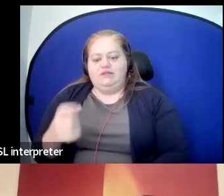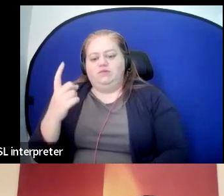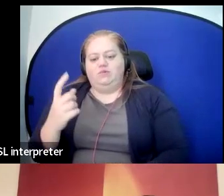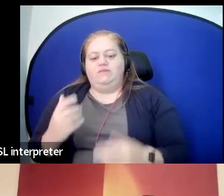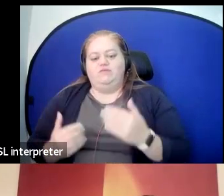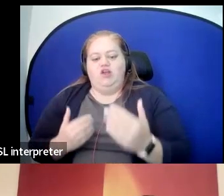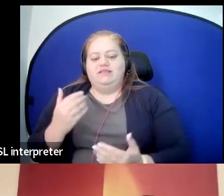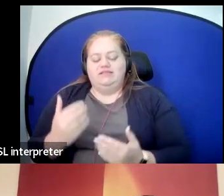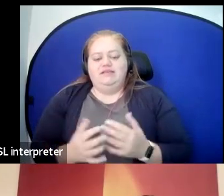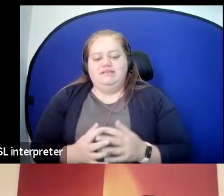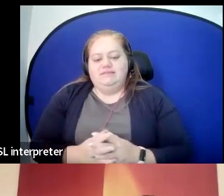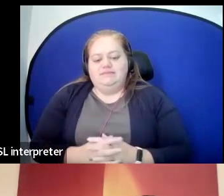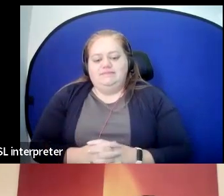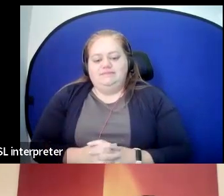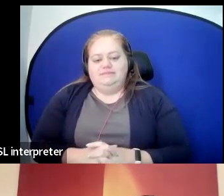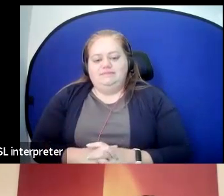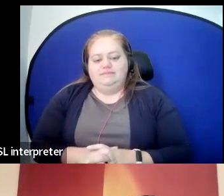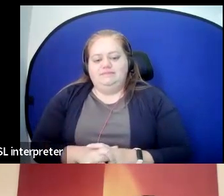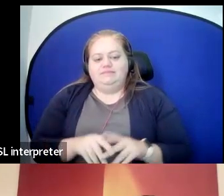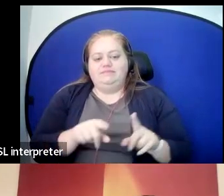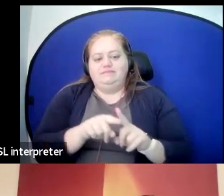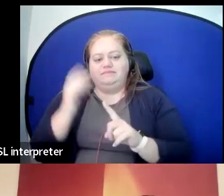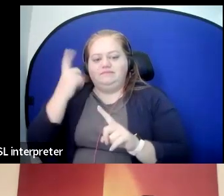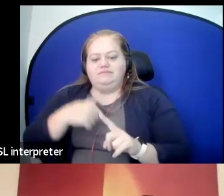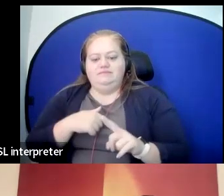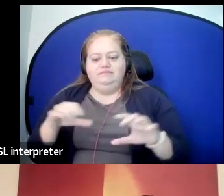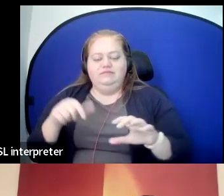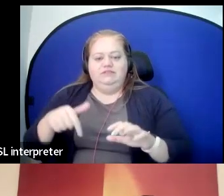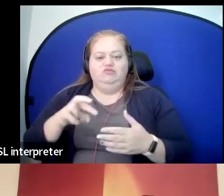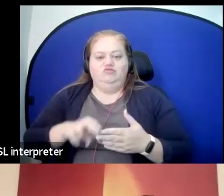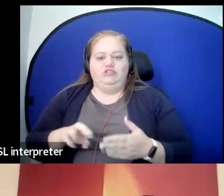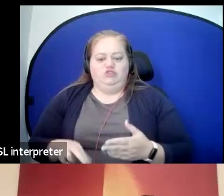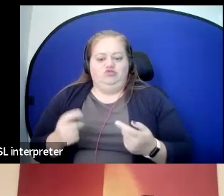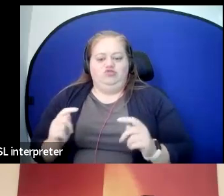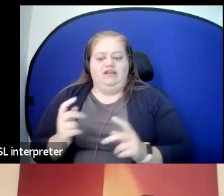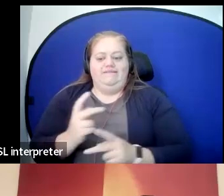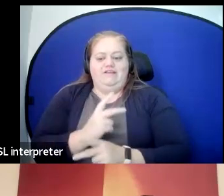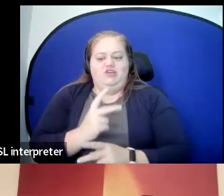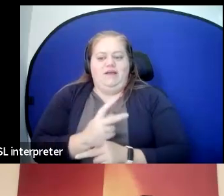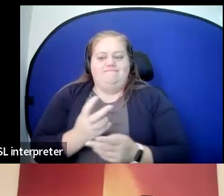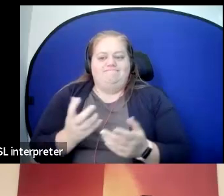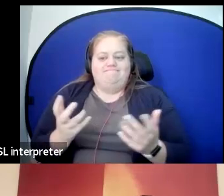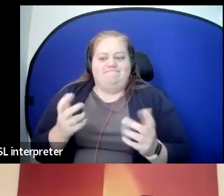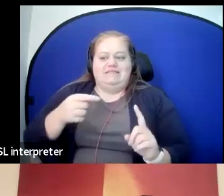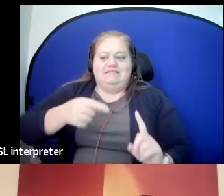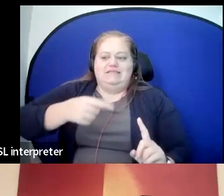And that's why we're also conducting this research, to find out, hey, is this prompt working well?